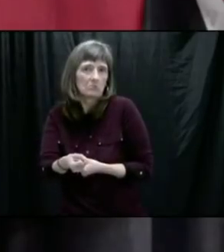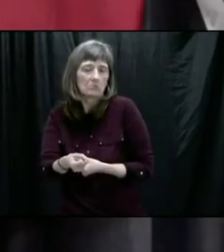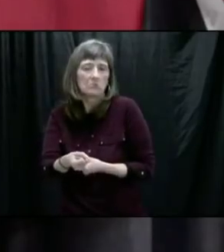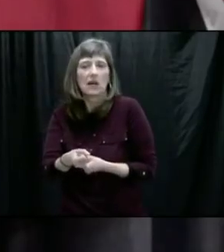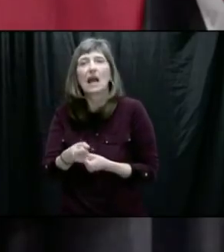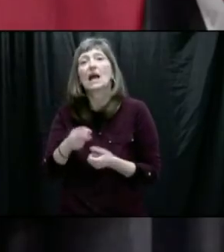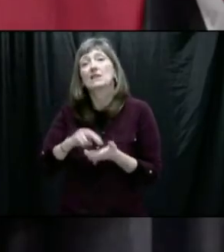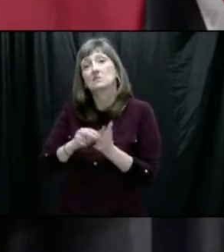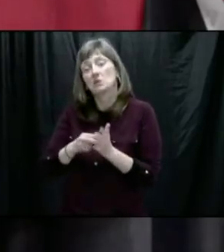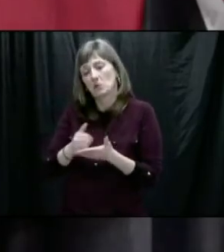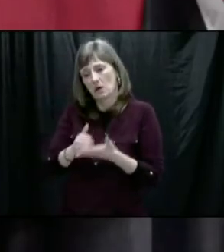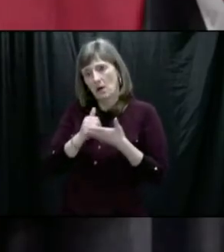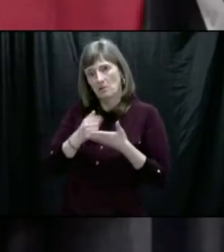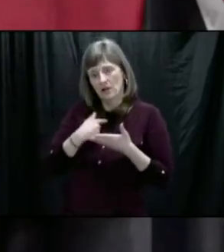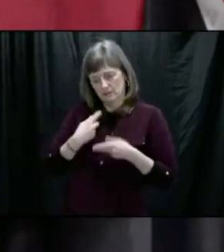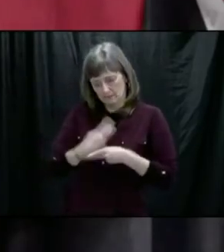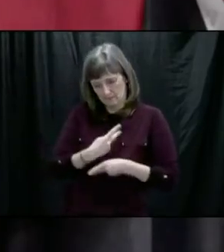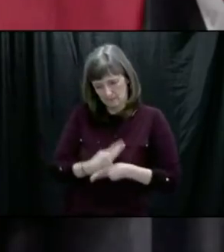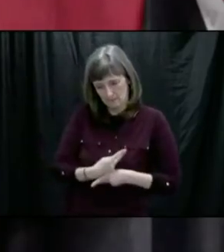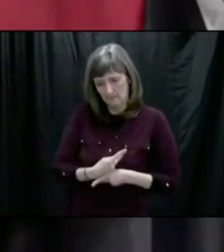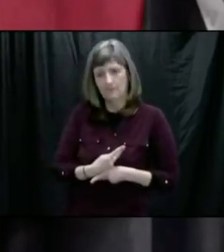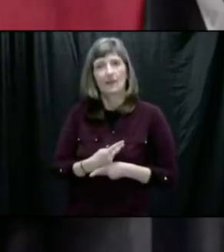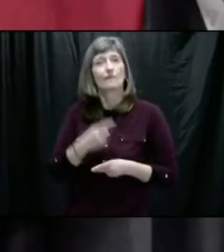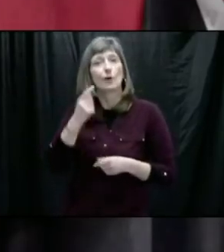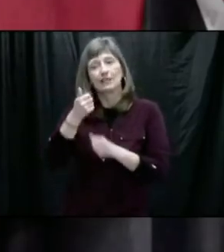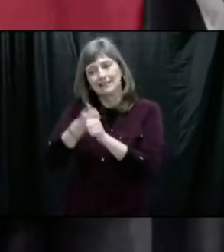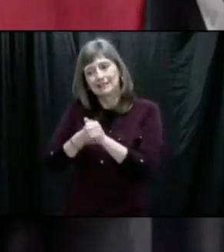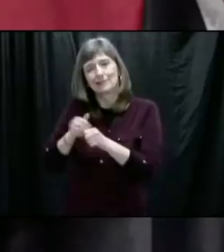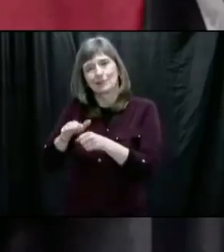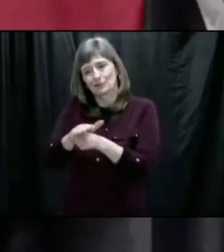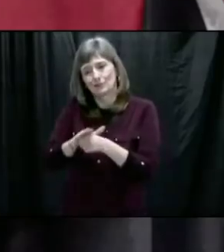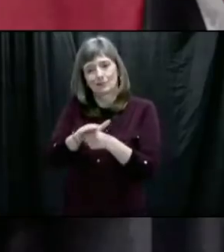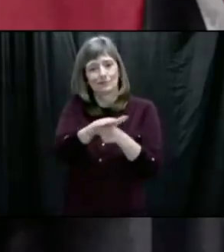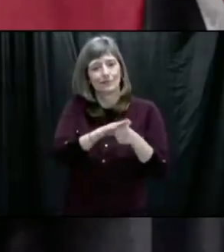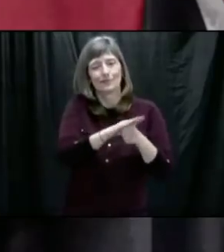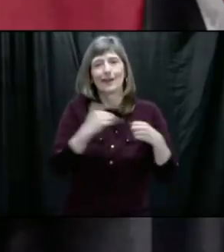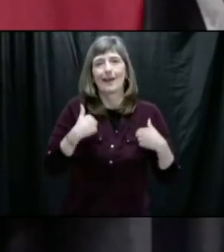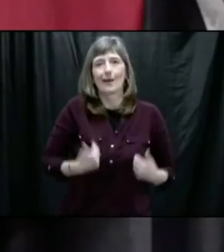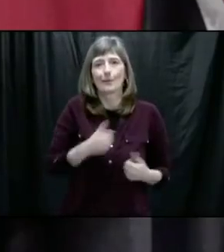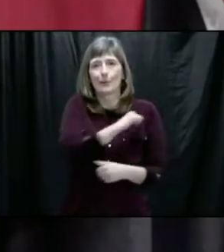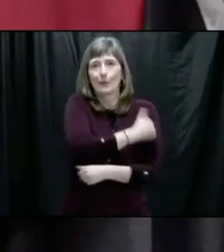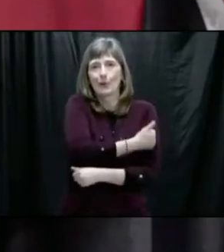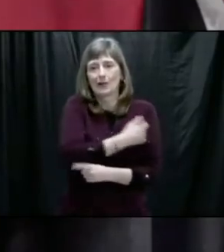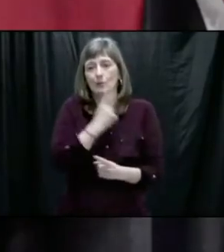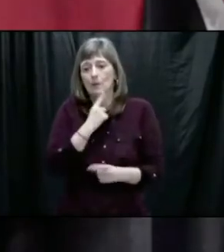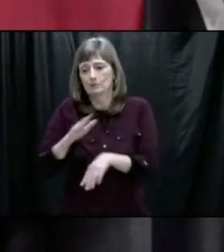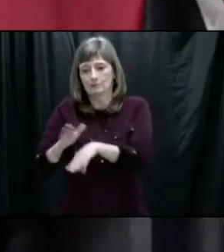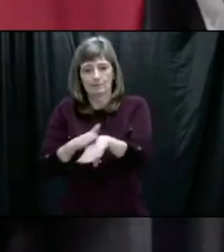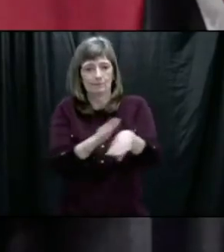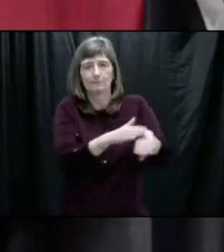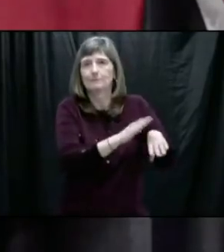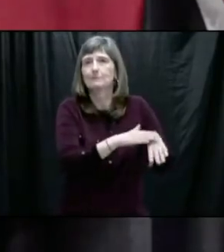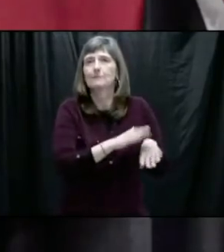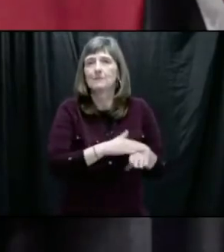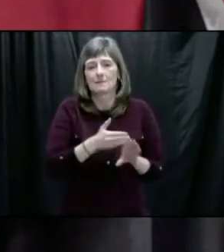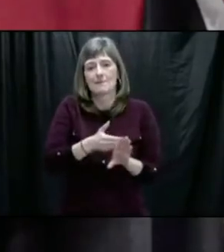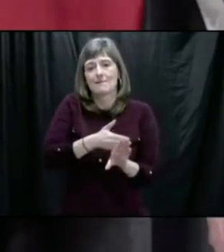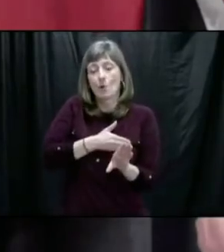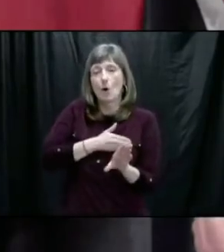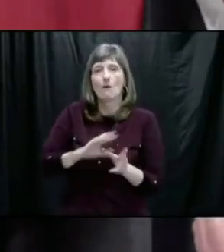AND WE CAN USE THIS SORT OF VERY GRANULAR LEVEL TO HELP THE REGIONAL HEALTH AUTHORITY'S PLAN